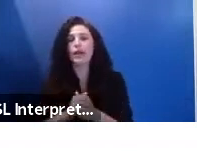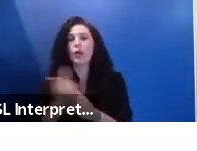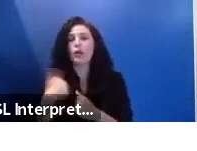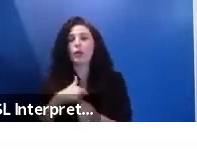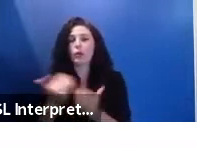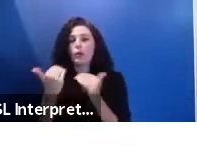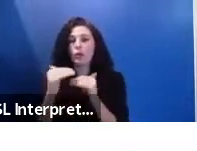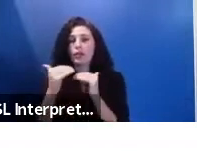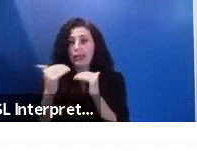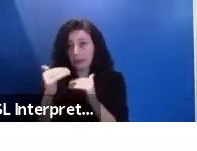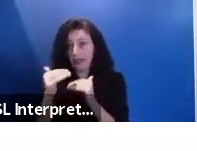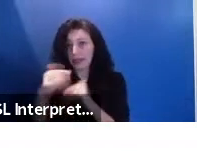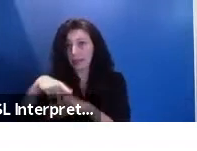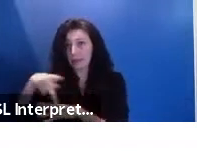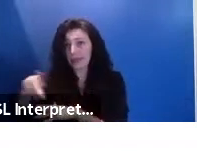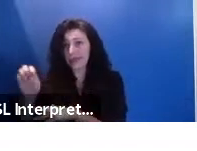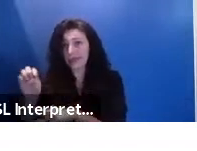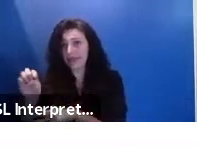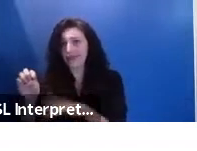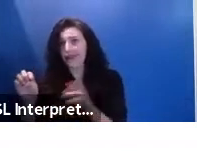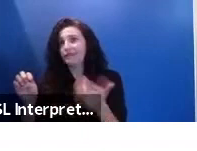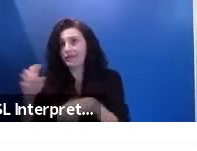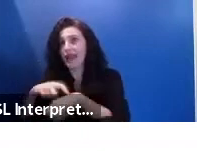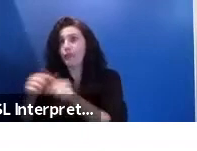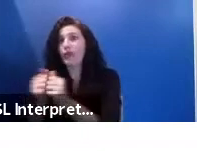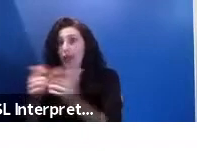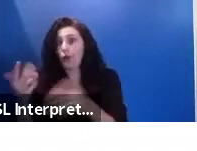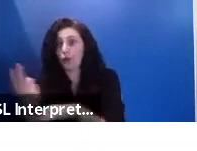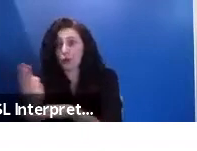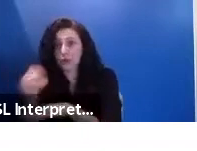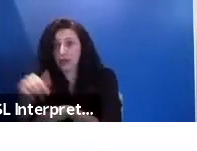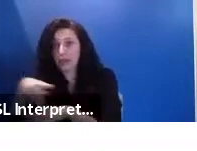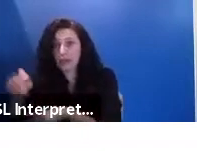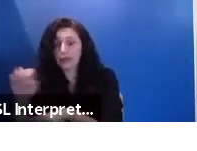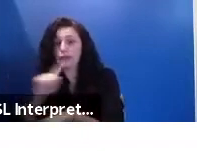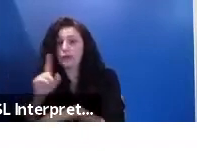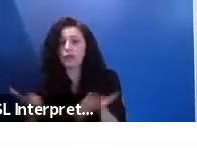So makeup and hair should be done as close in time as possible to the actual move to the set